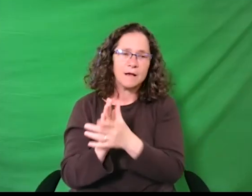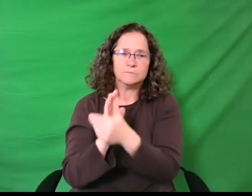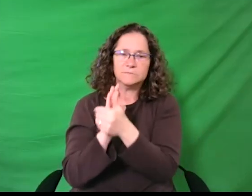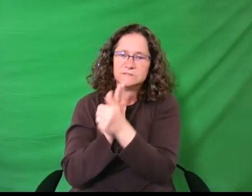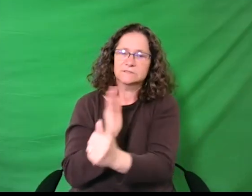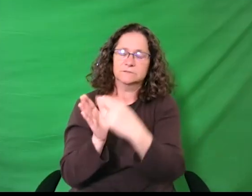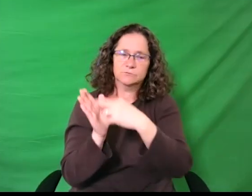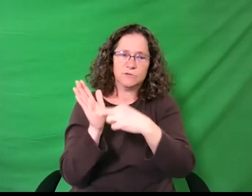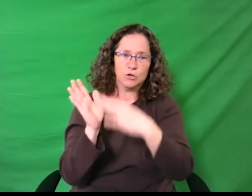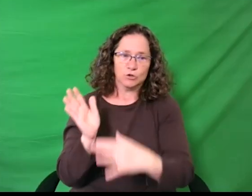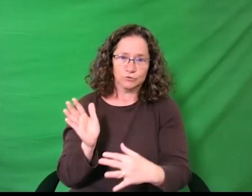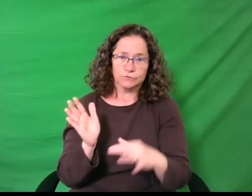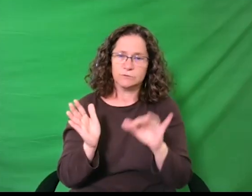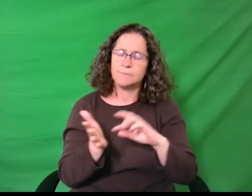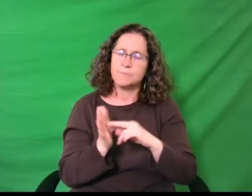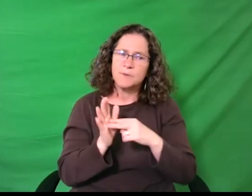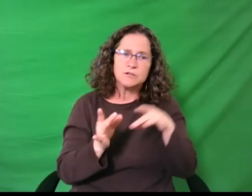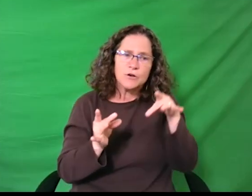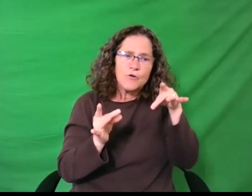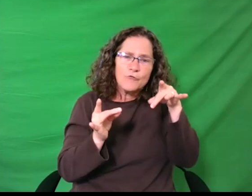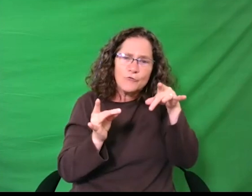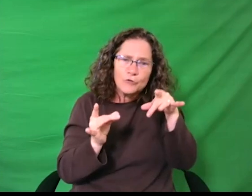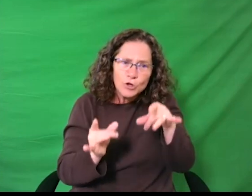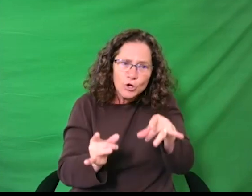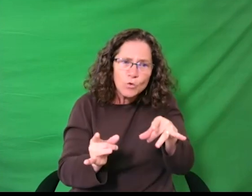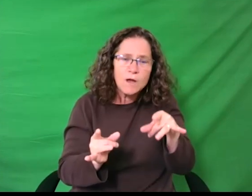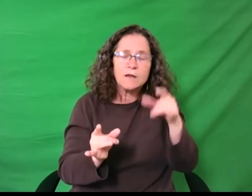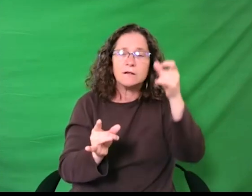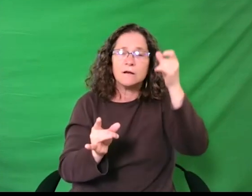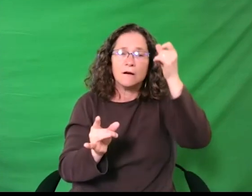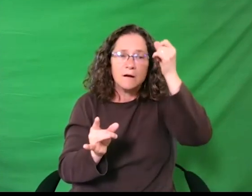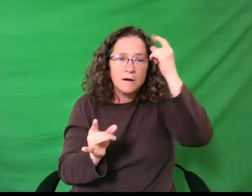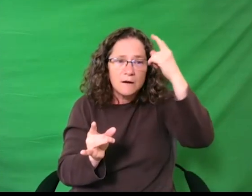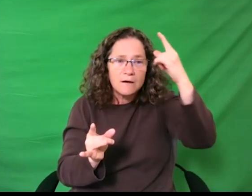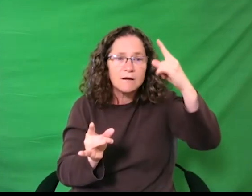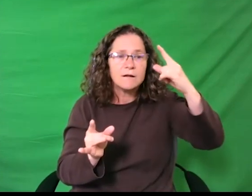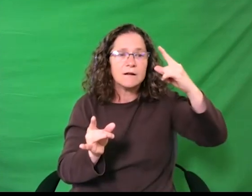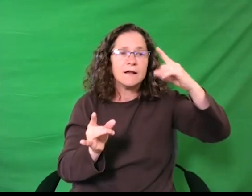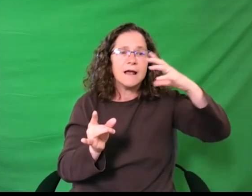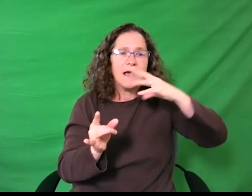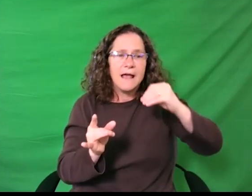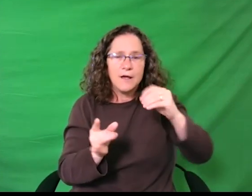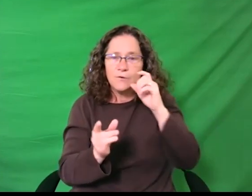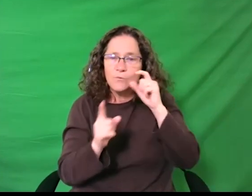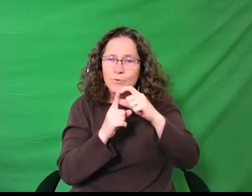and coordination of language comprehension and word recognition. And we have an image here of these skills being